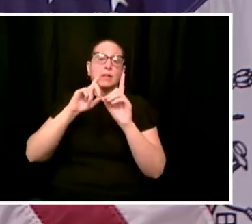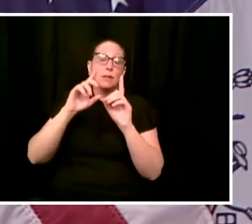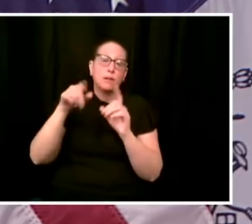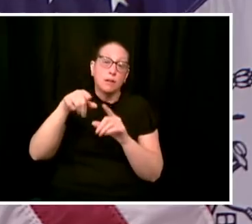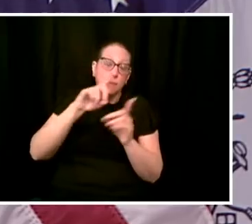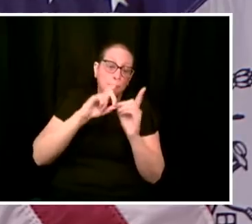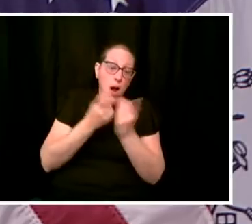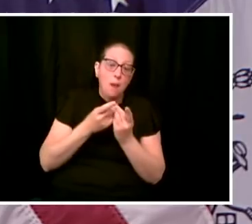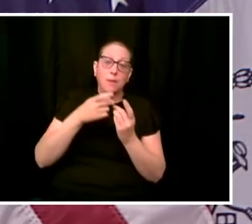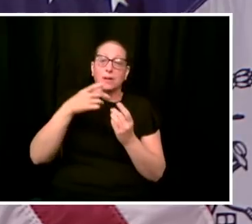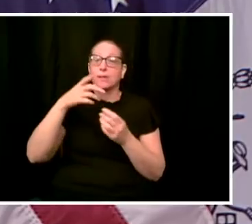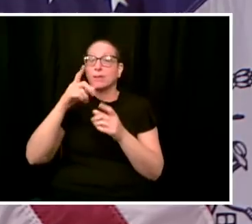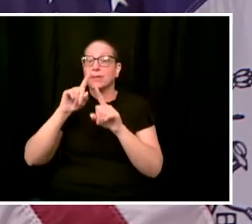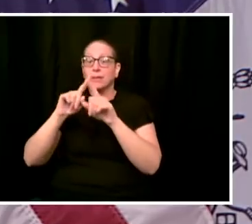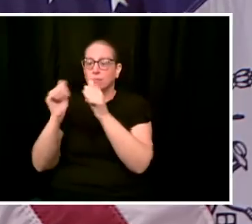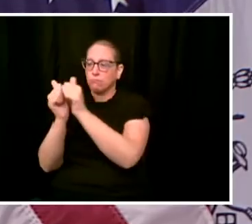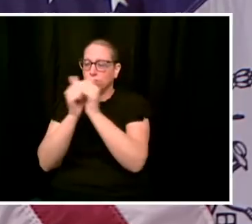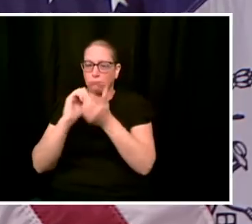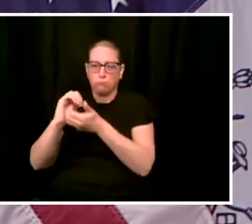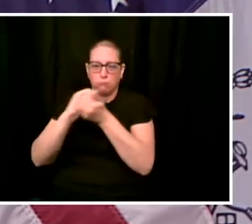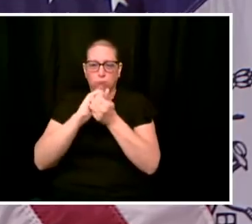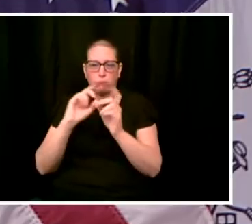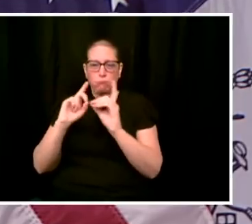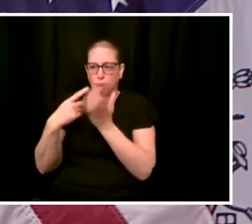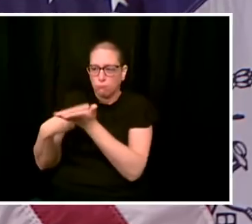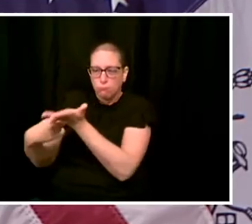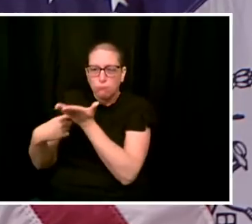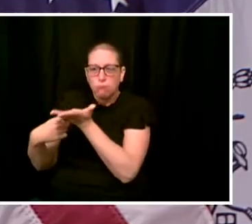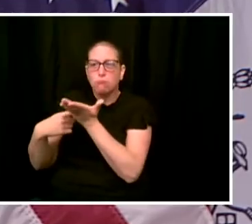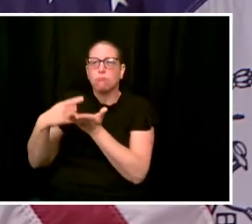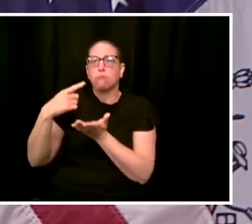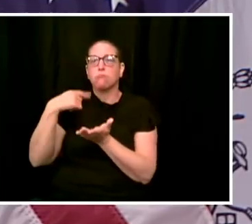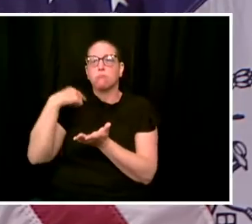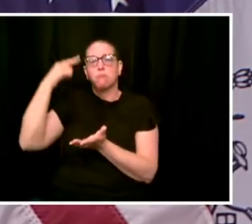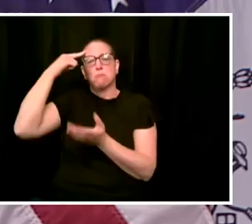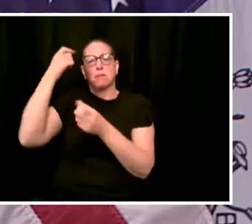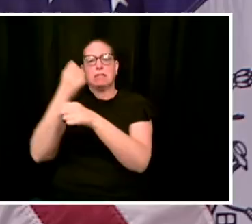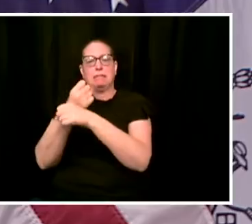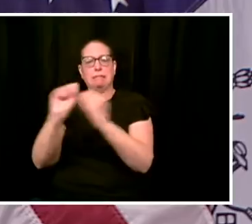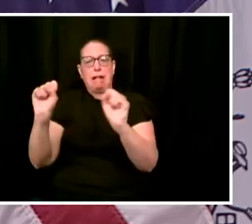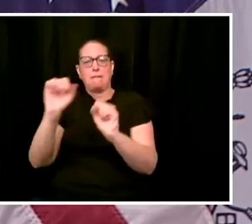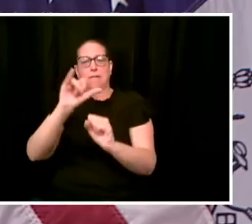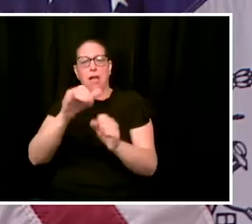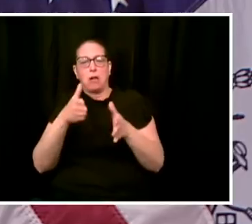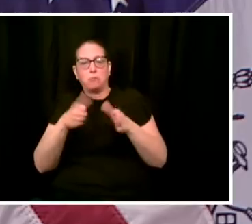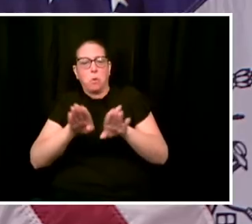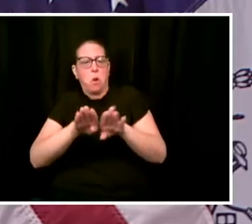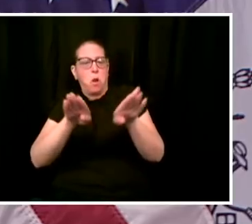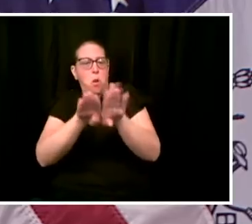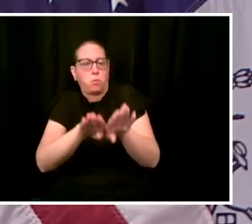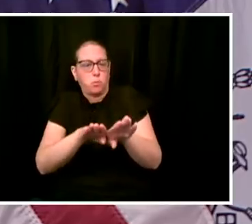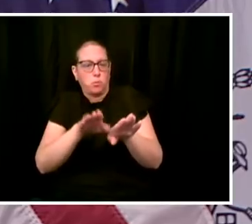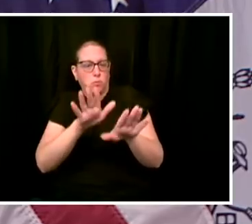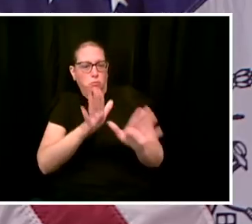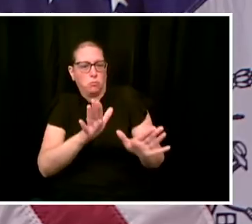WORKING WITH NYPD AND DEPARTMENT OF TRANSPORTATION WHERE UG EO MOSTLL EHU K THEM SAFE. LIKE ERYVETHNGI ELSE, IF WE TRY SOMETHING AND IT